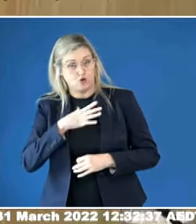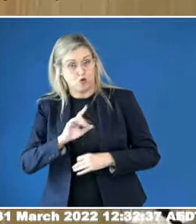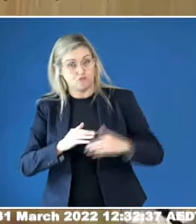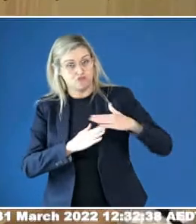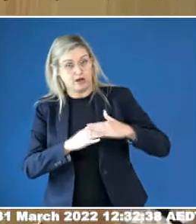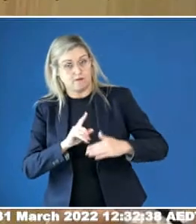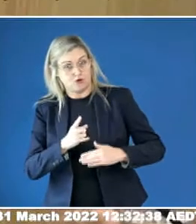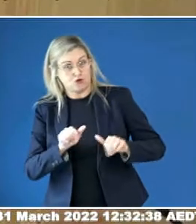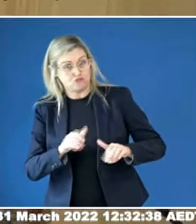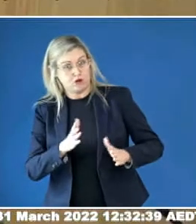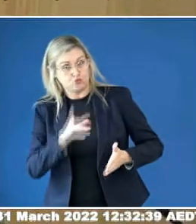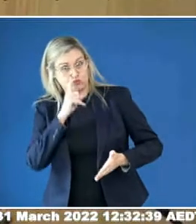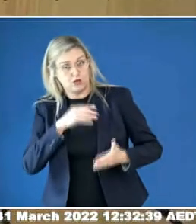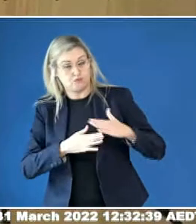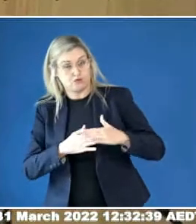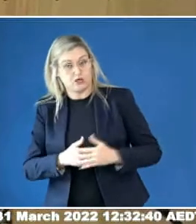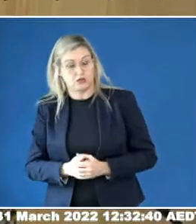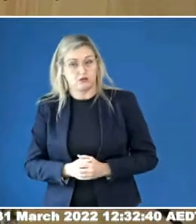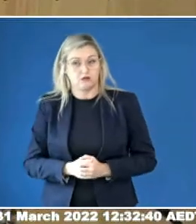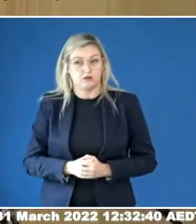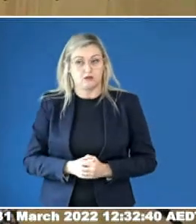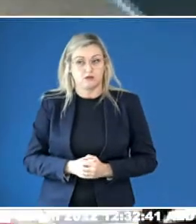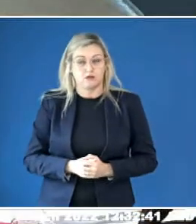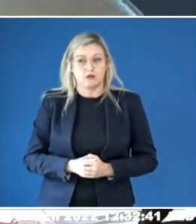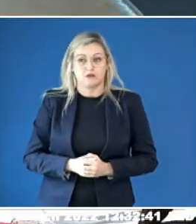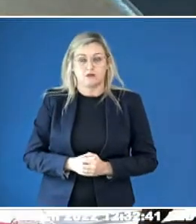No. CHAIR: Do you prefer me to go on?